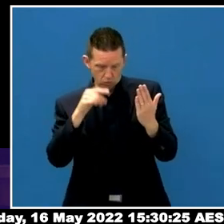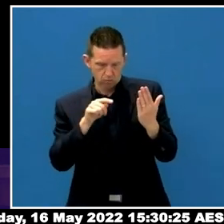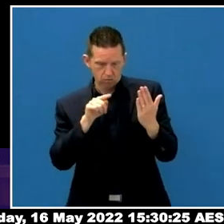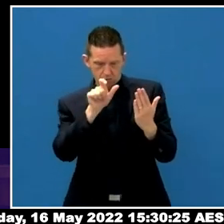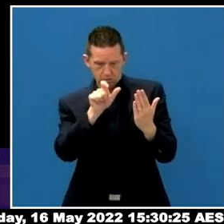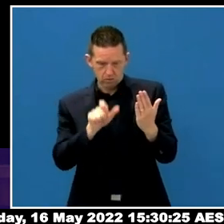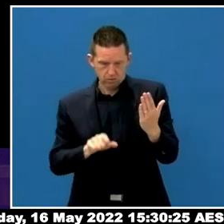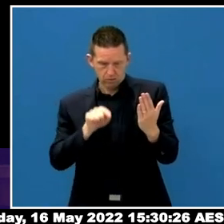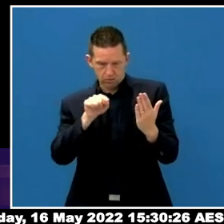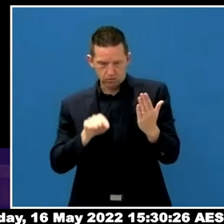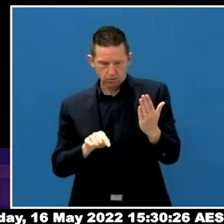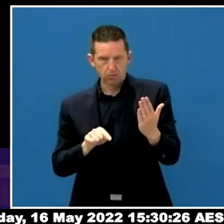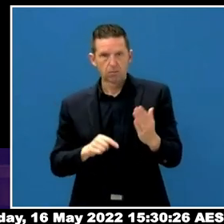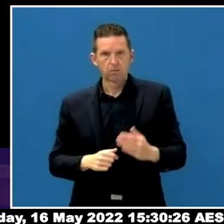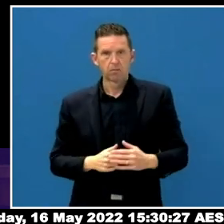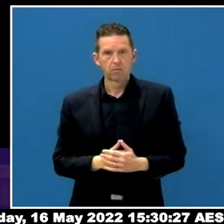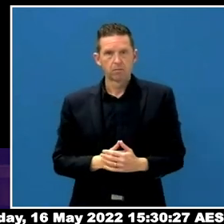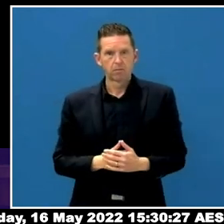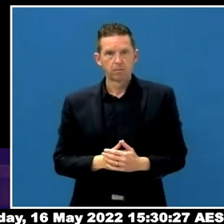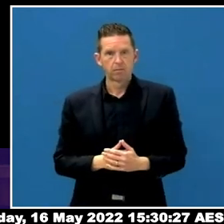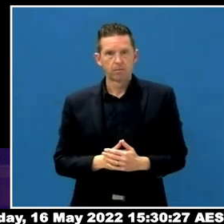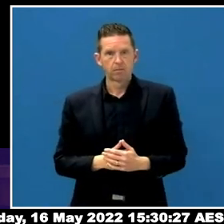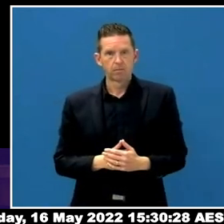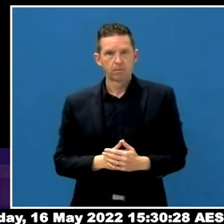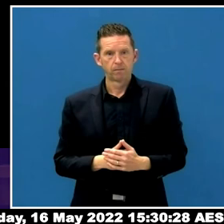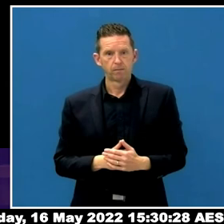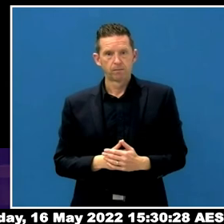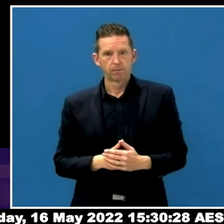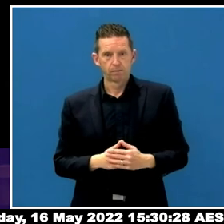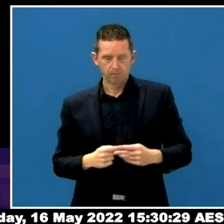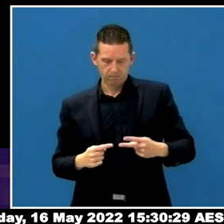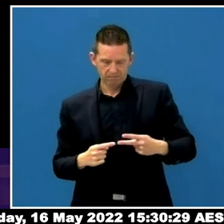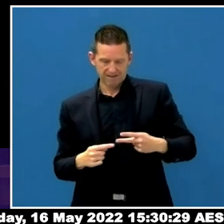Yes. MR FOGARTY: Second last entry, "Non-NDIS chargeable item", and you move